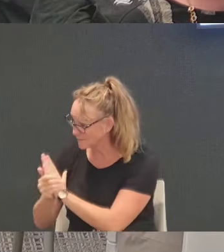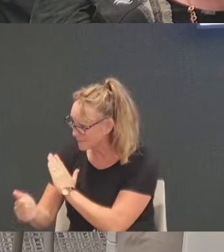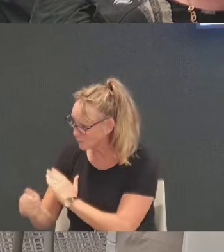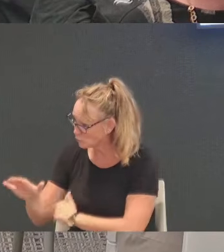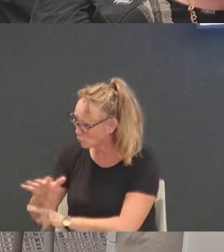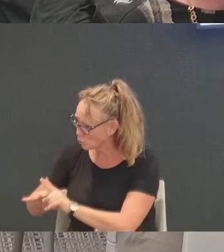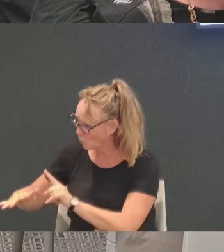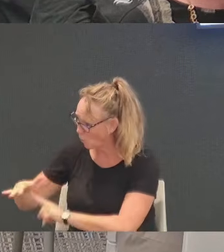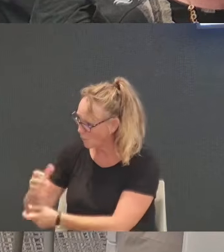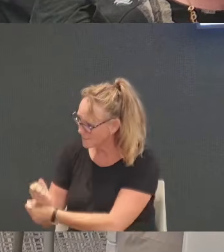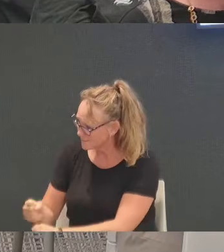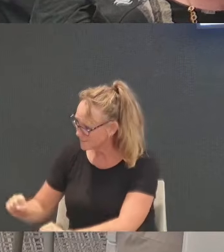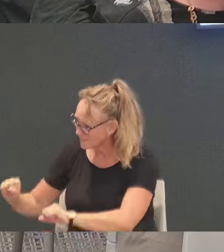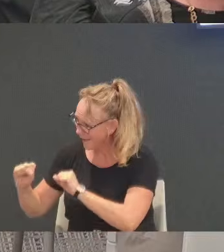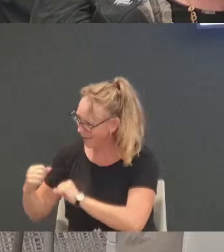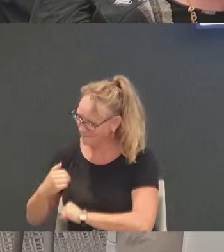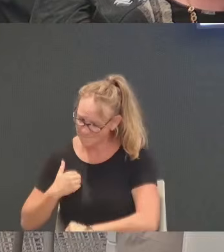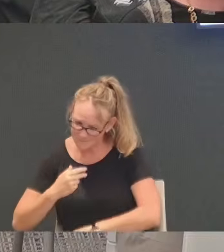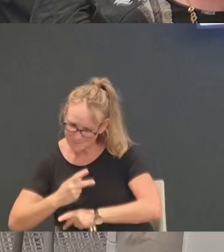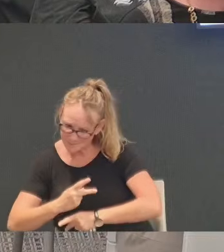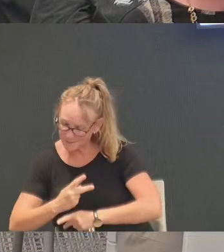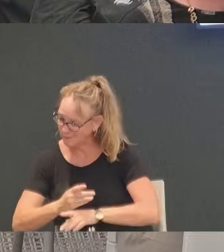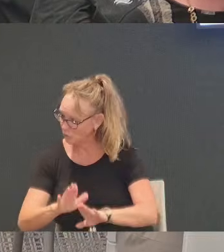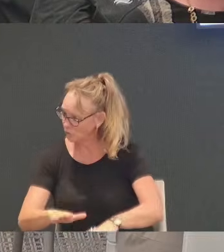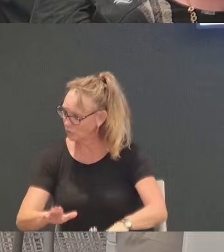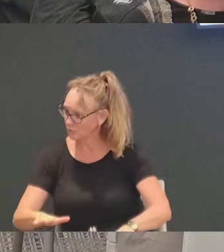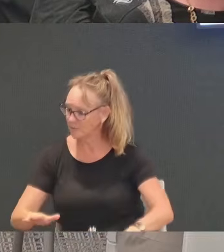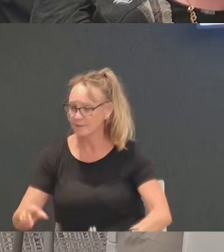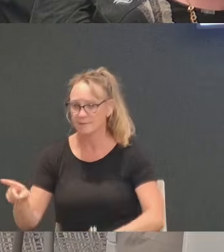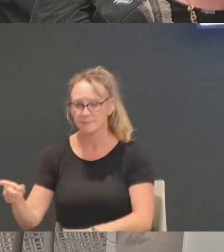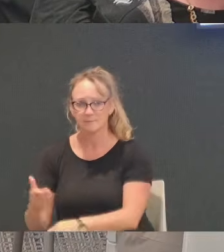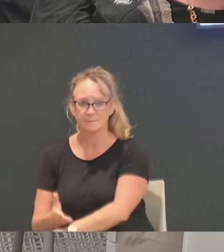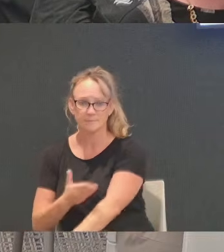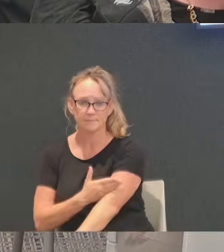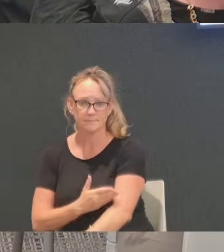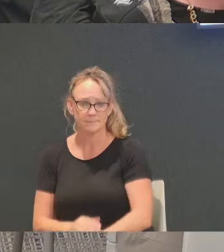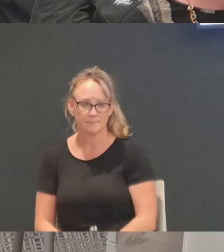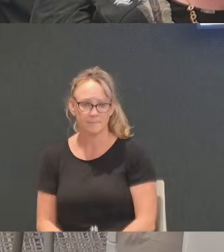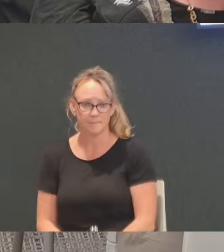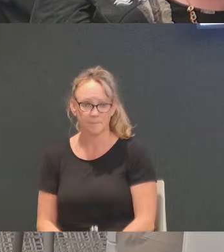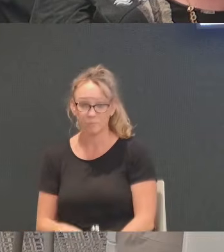and nurturing environments for their children. Participants work one- on-one